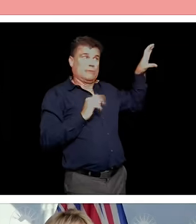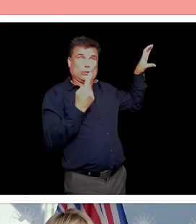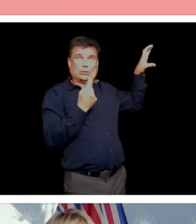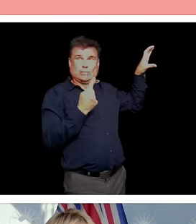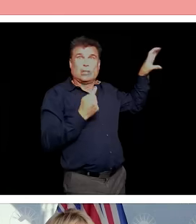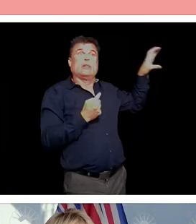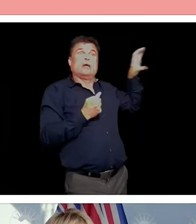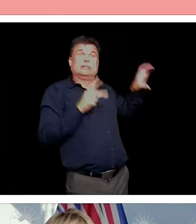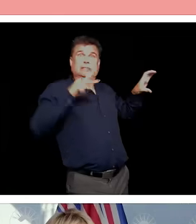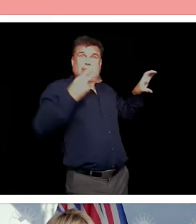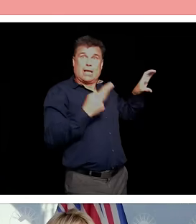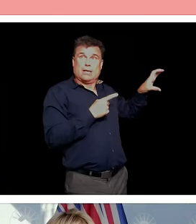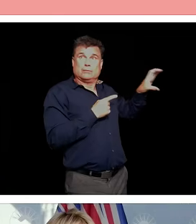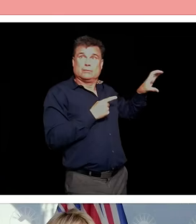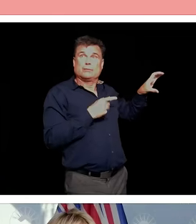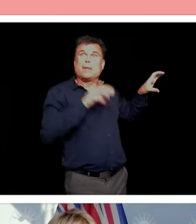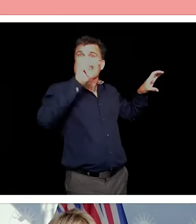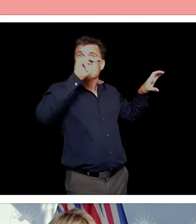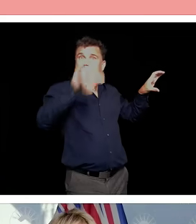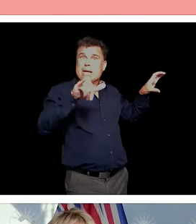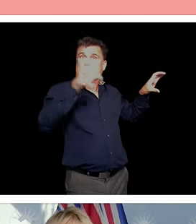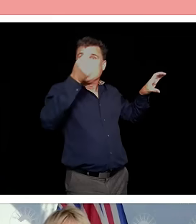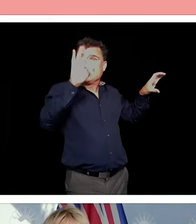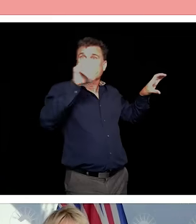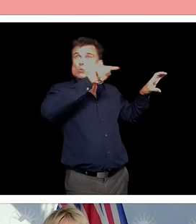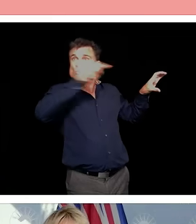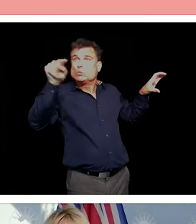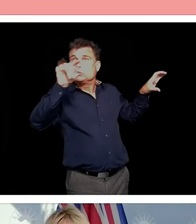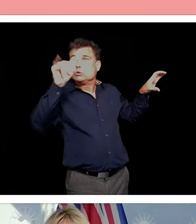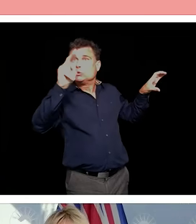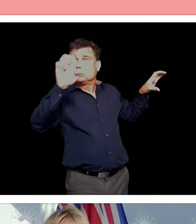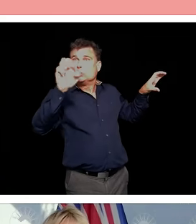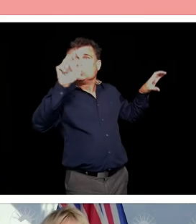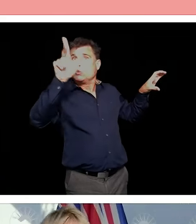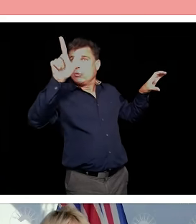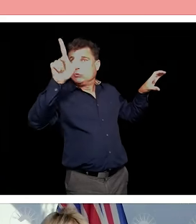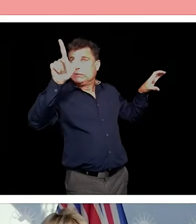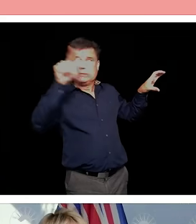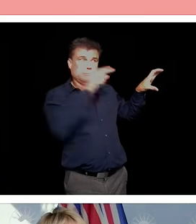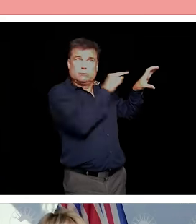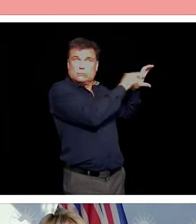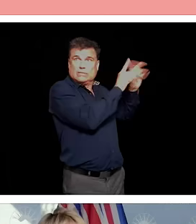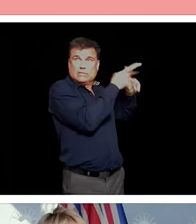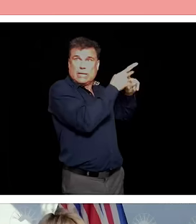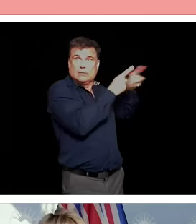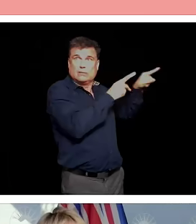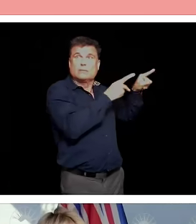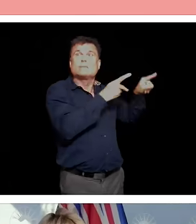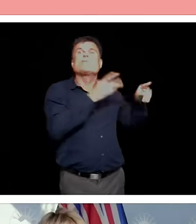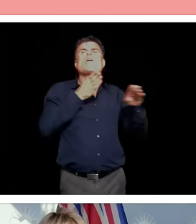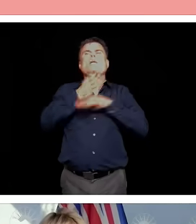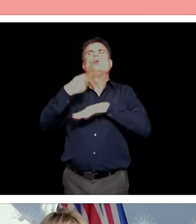exposure events where there has been transmission to people in communities across BC so please continue to check our health